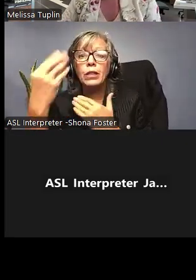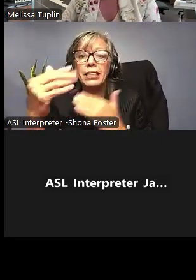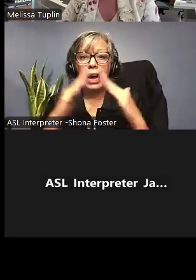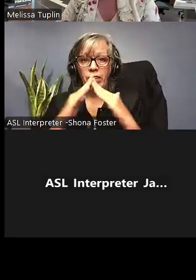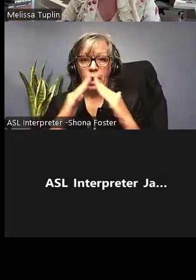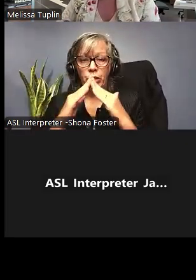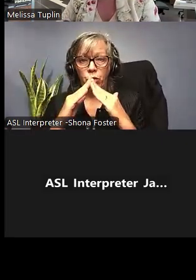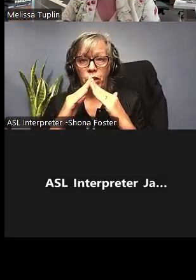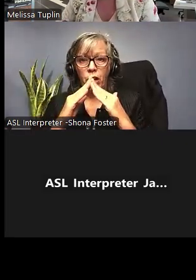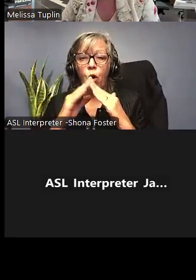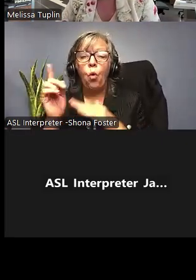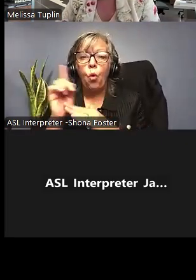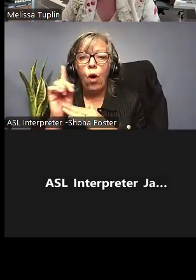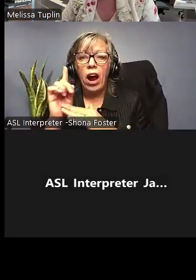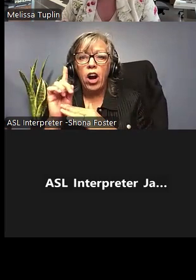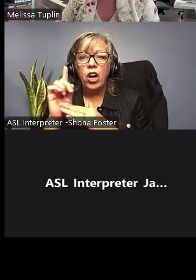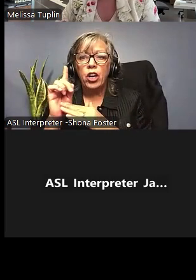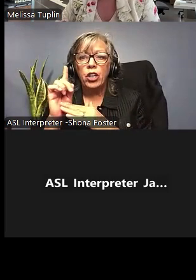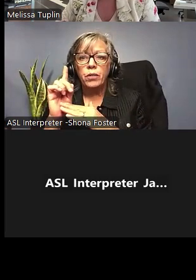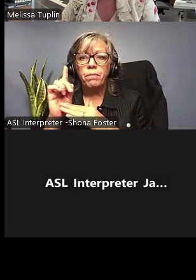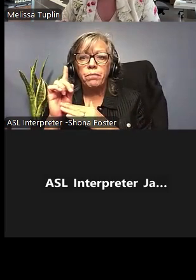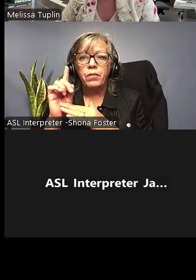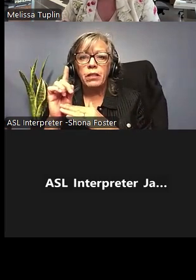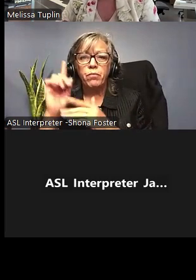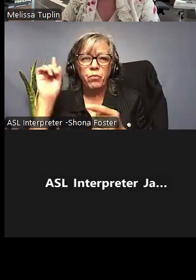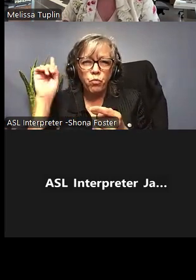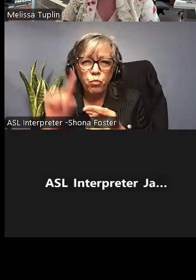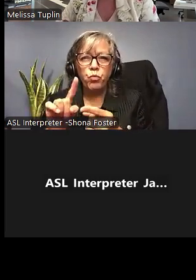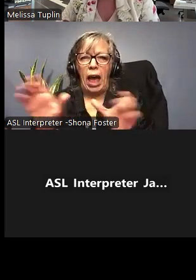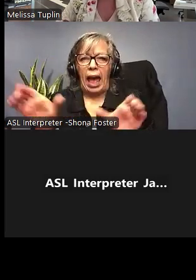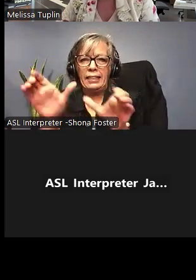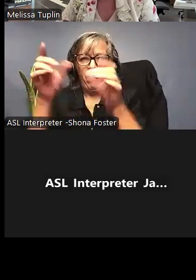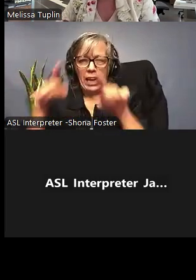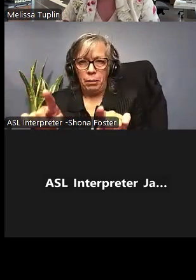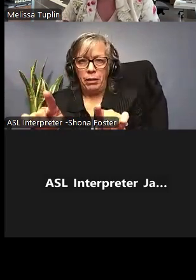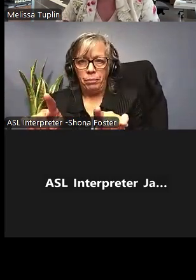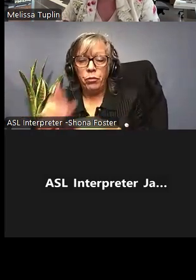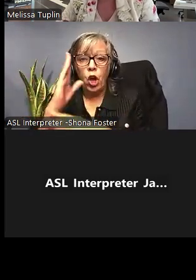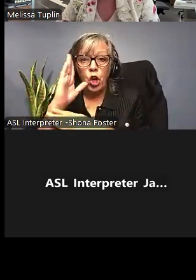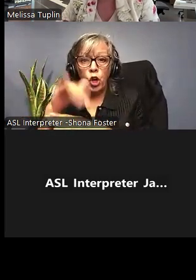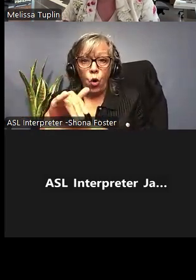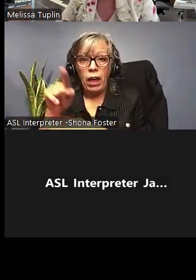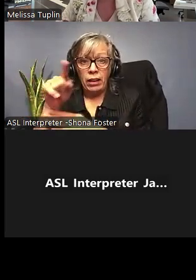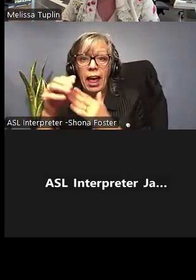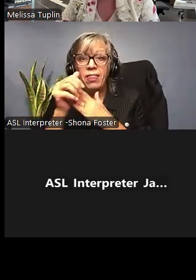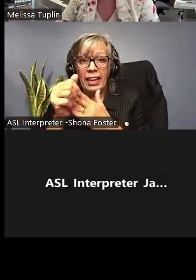where lower amounts of annual arts activity occur. There is a map linked in the guidelines that shows